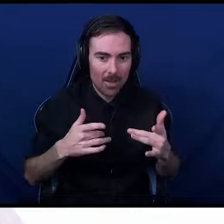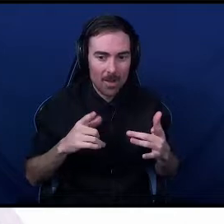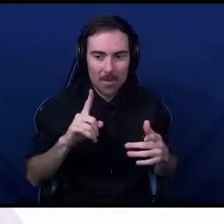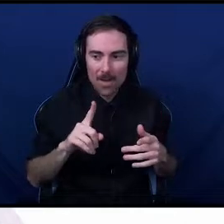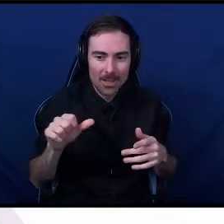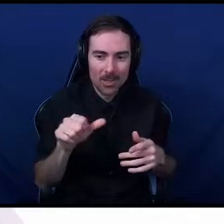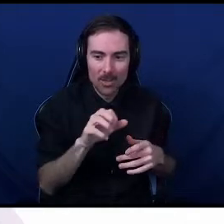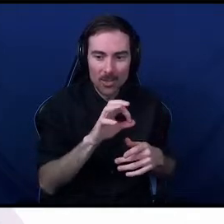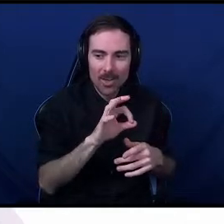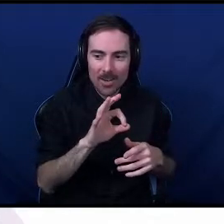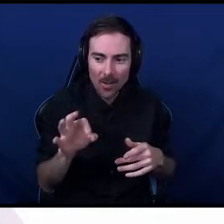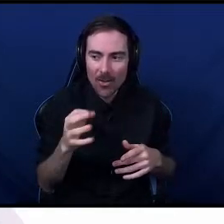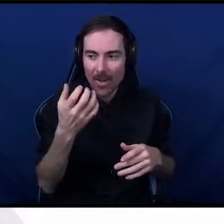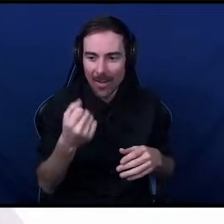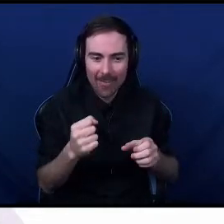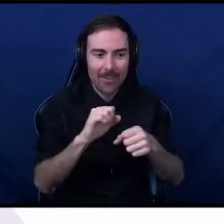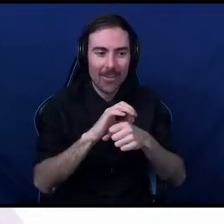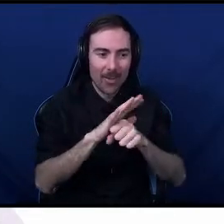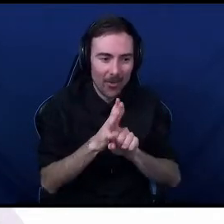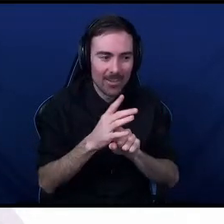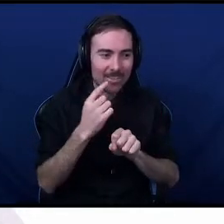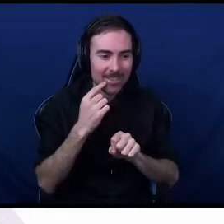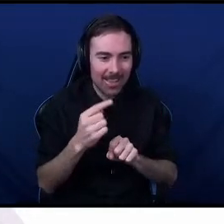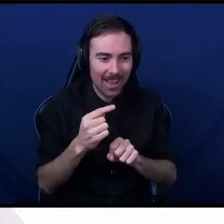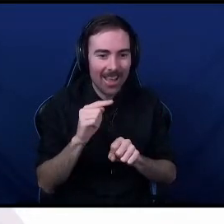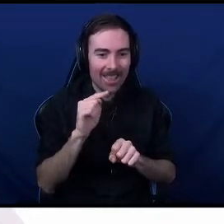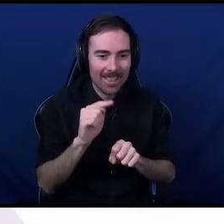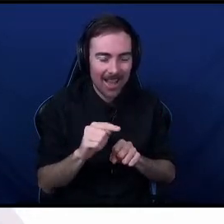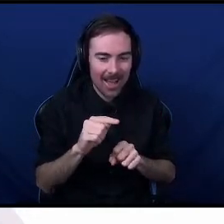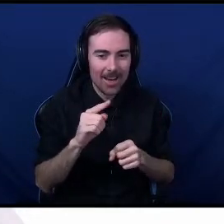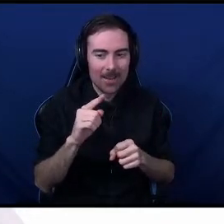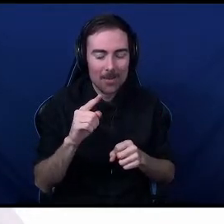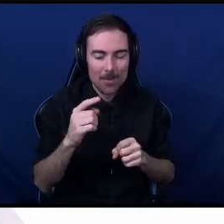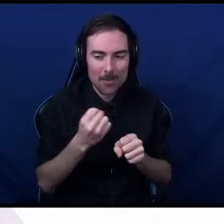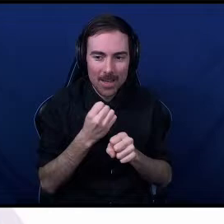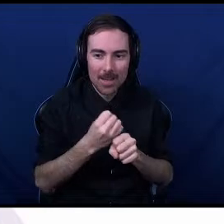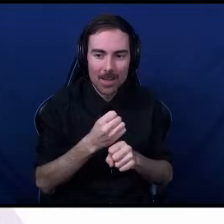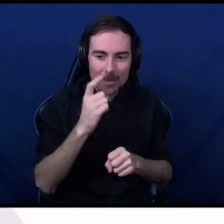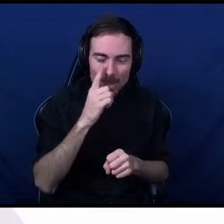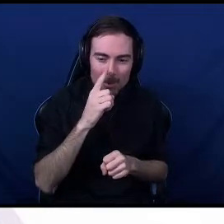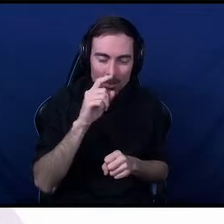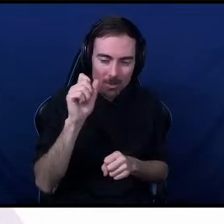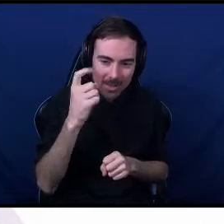we shouldn't have had to do that we should be embracing the idea that, that that there's this massive untapped resource, and